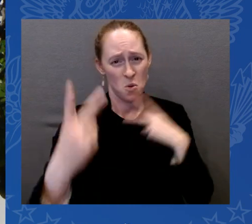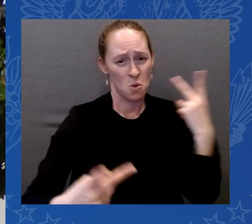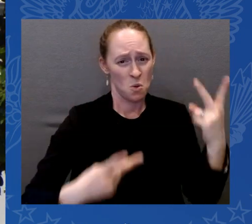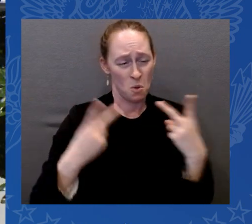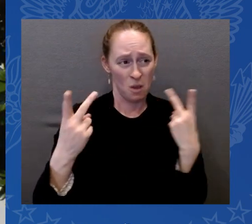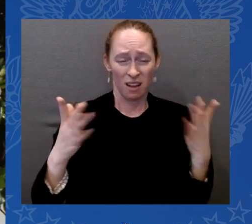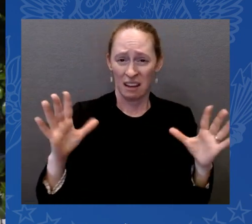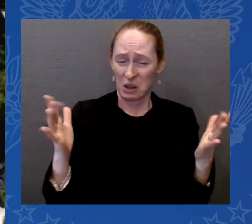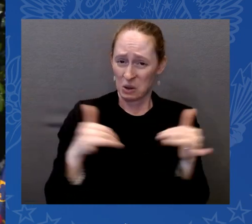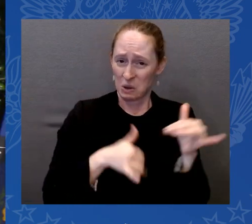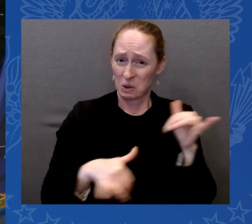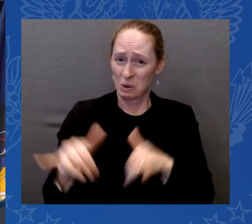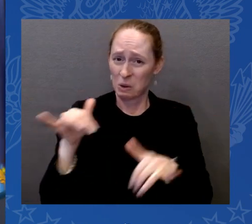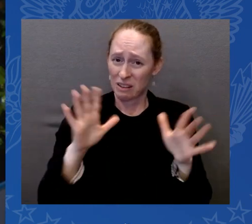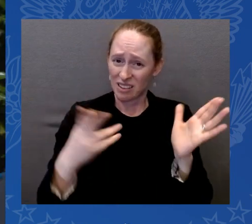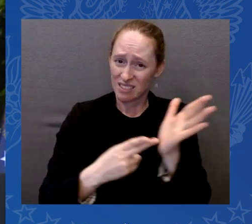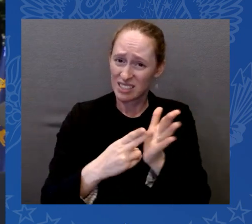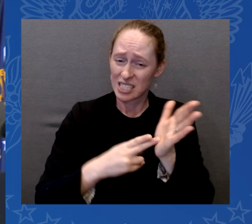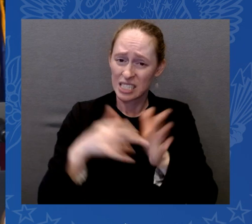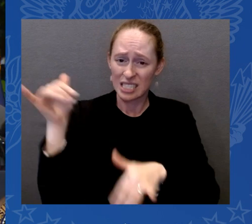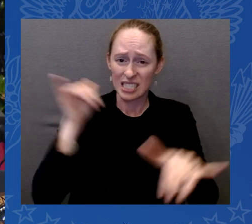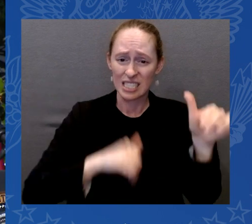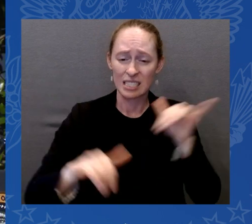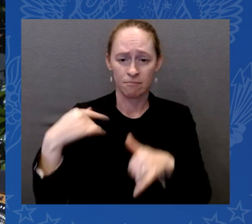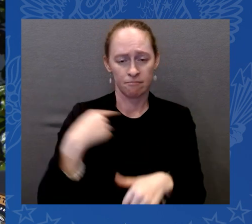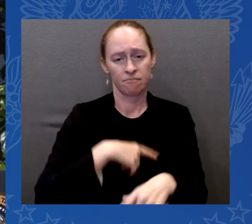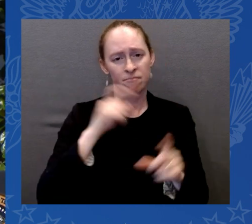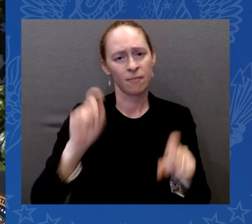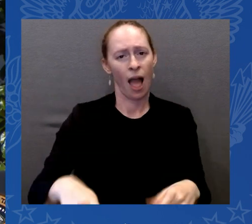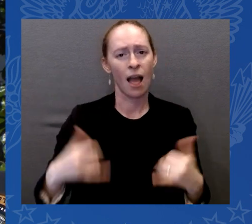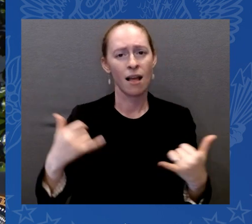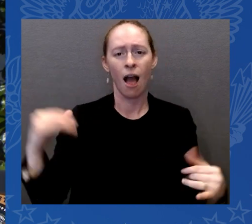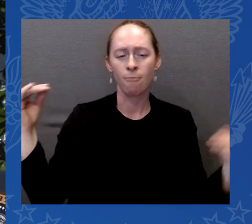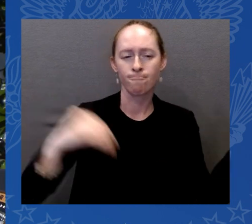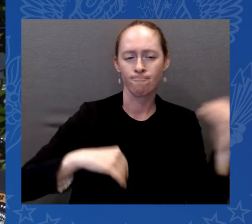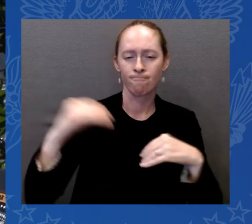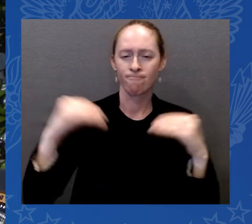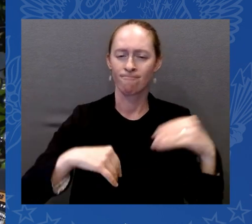here in United States of America with American workers,